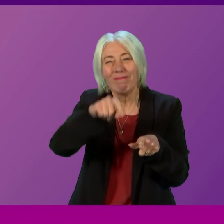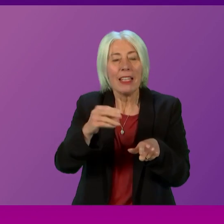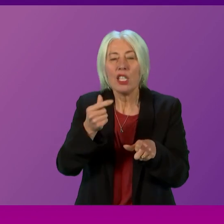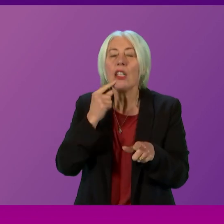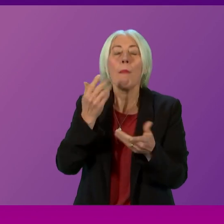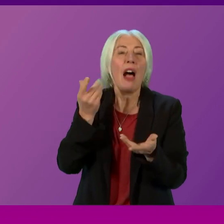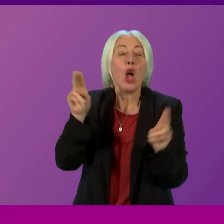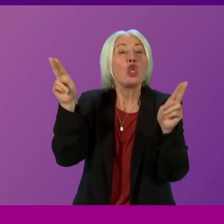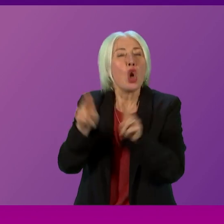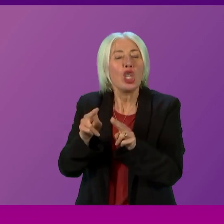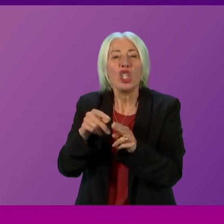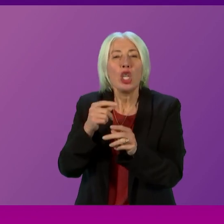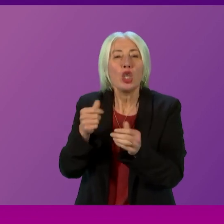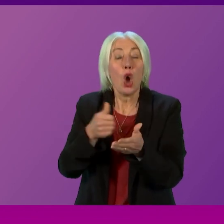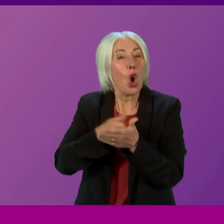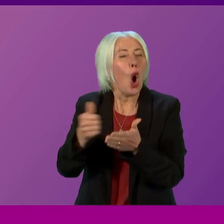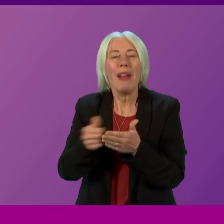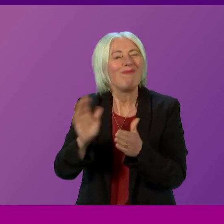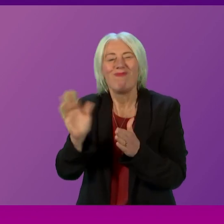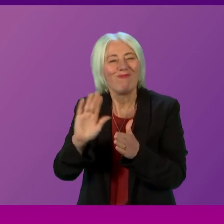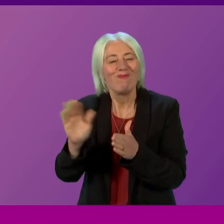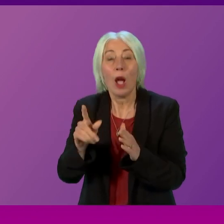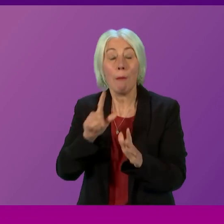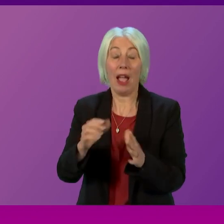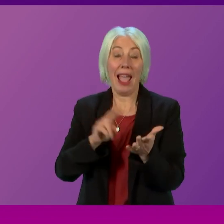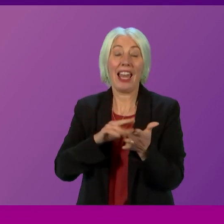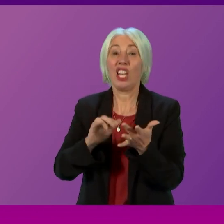not uncommon. The national health service has robust systems in place to deal with them,